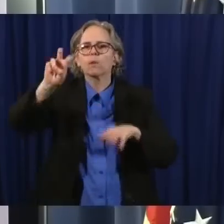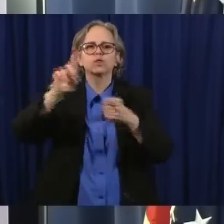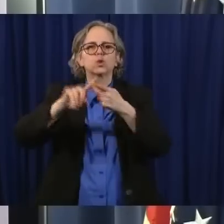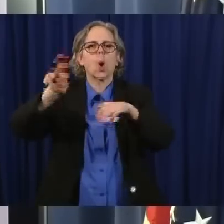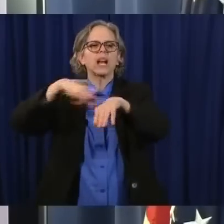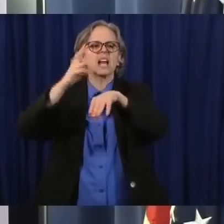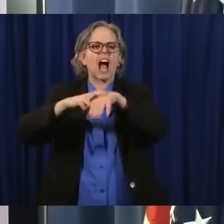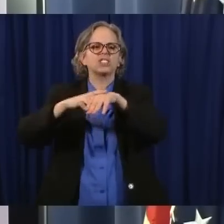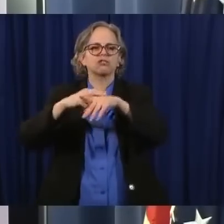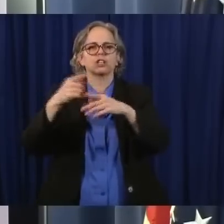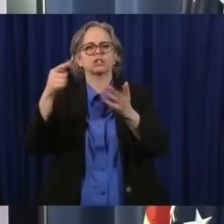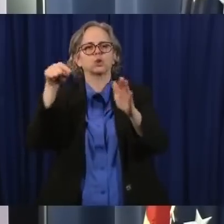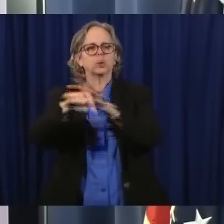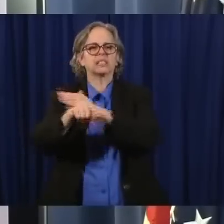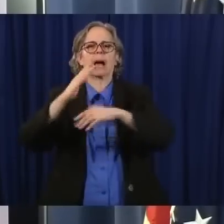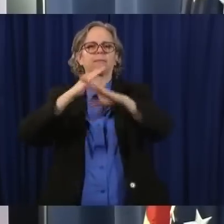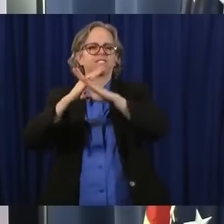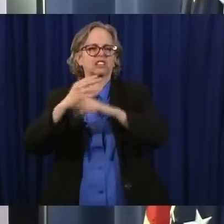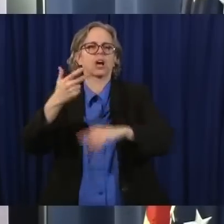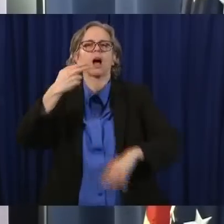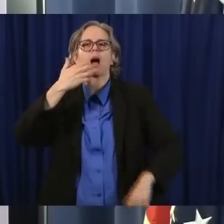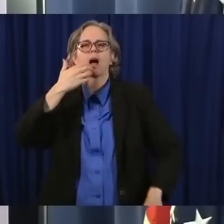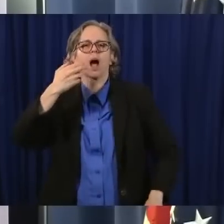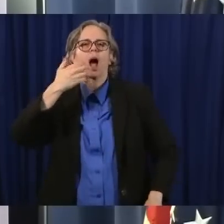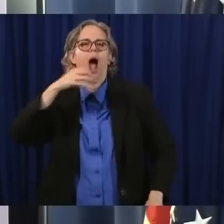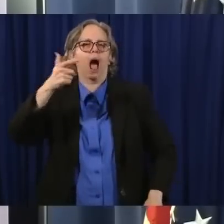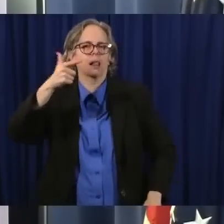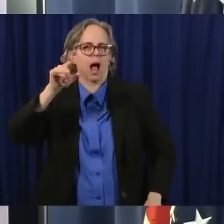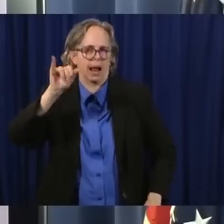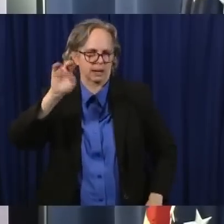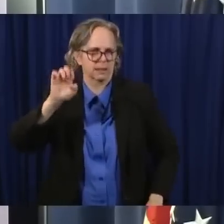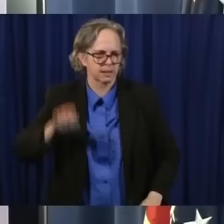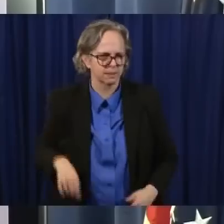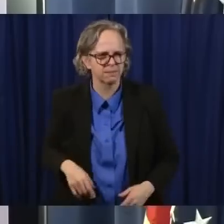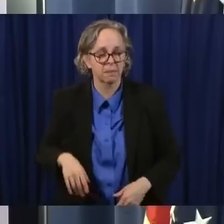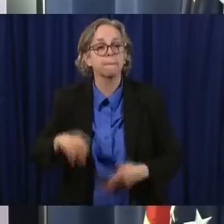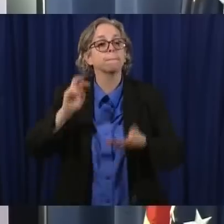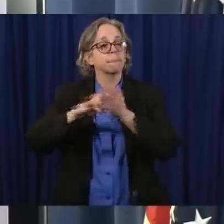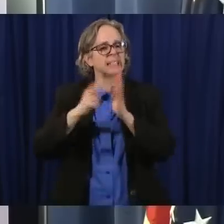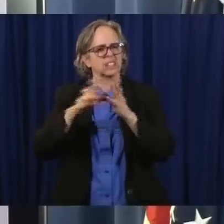EACH DAY, THE CALLS WILL ROLL OVER TO THE NATIONAL SUICIDE PREVENTION LINE SO THAT OHIOANS